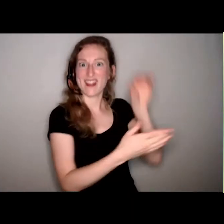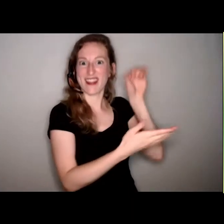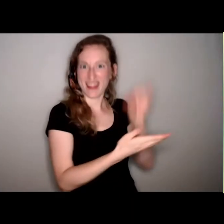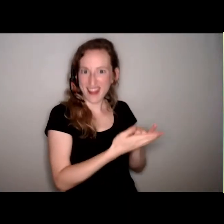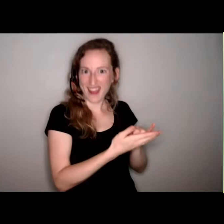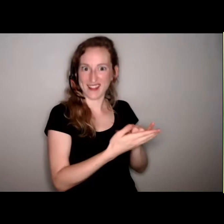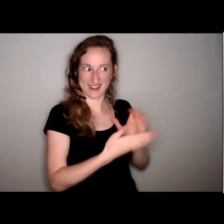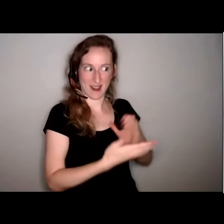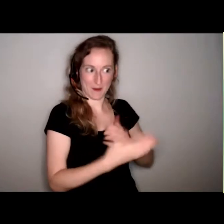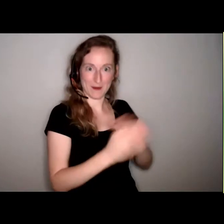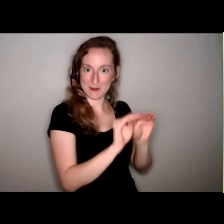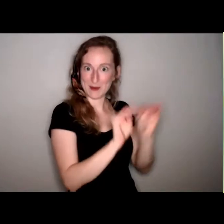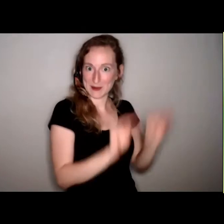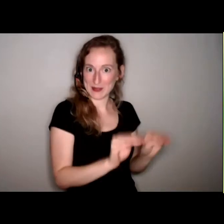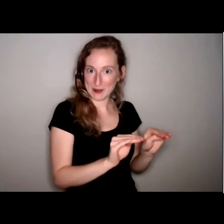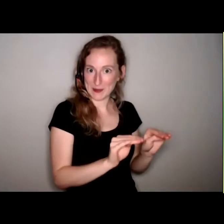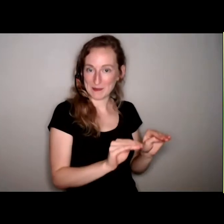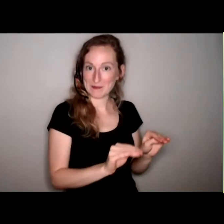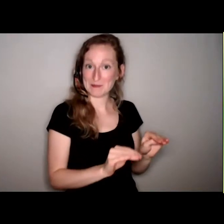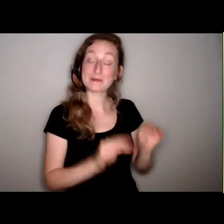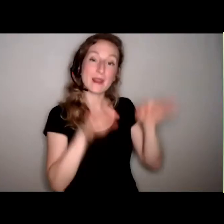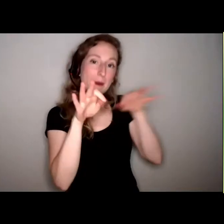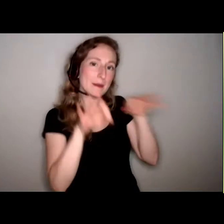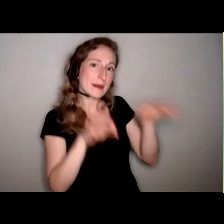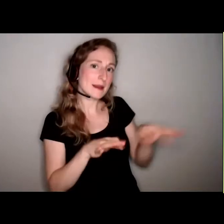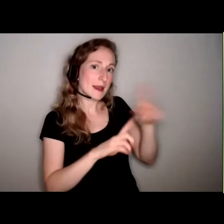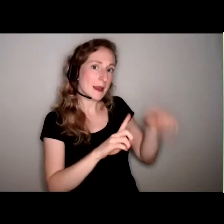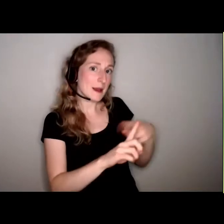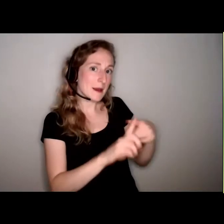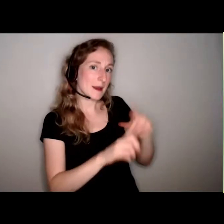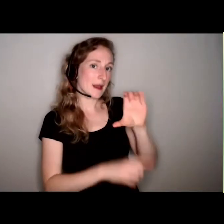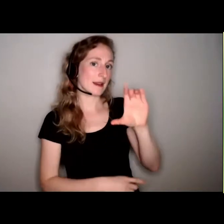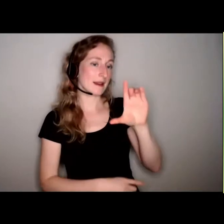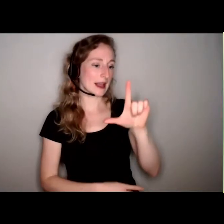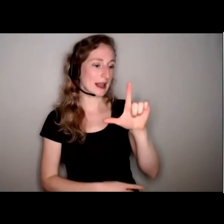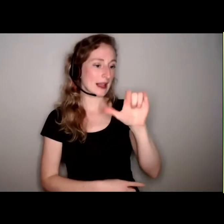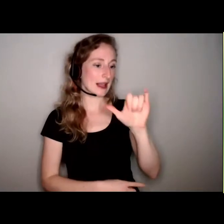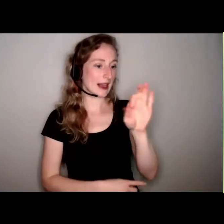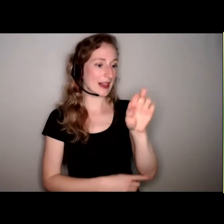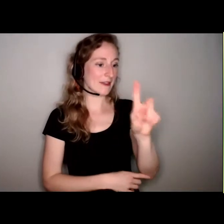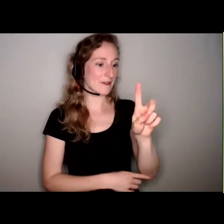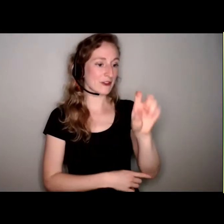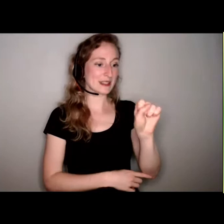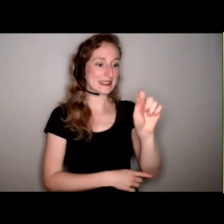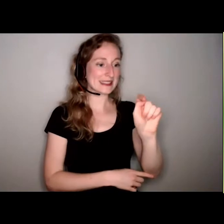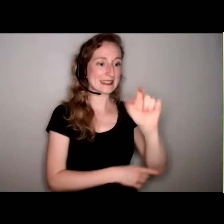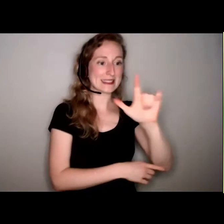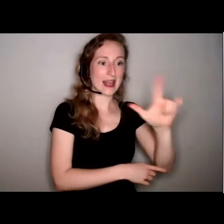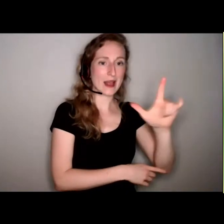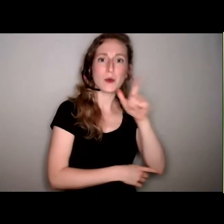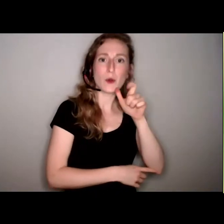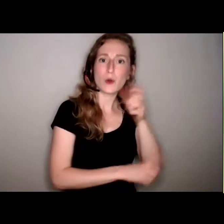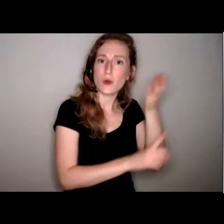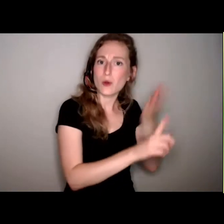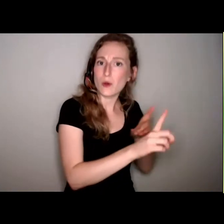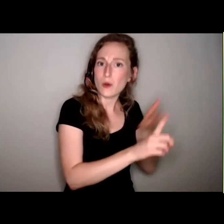He grew up on farms and helped his parents out. He started drawing and painting as a young boy.